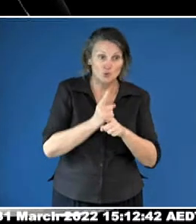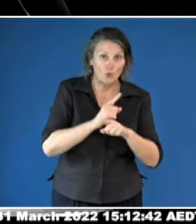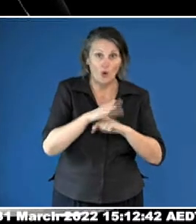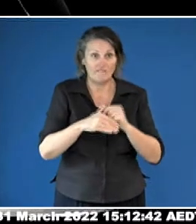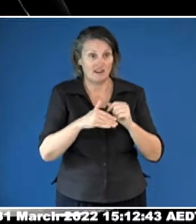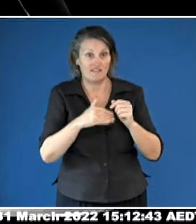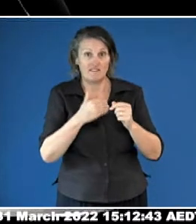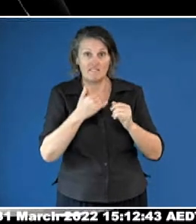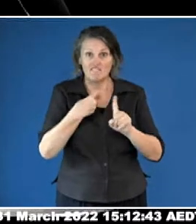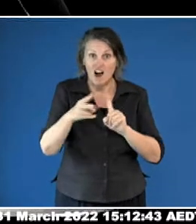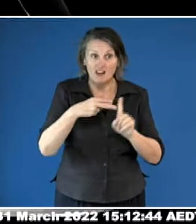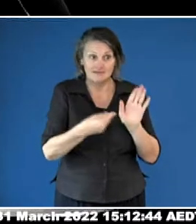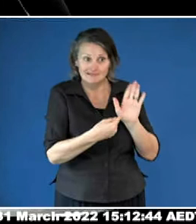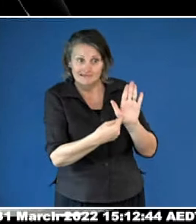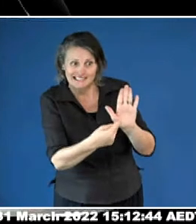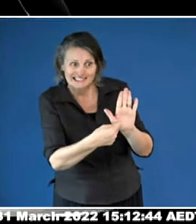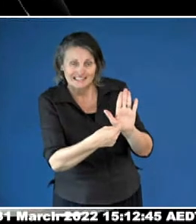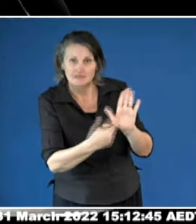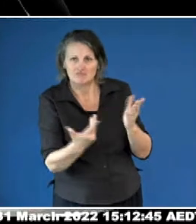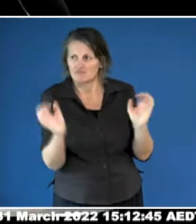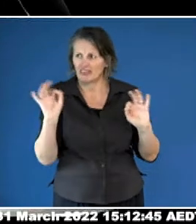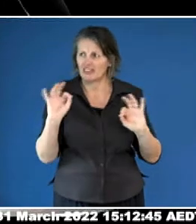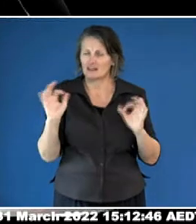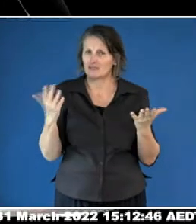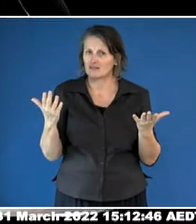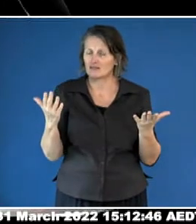hope that this would be something that would be covered by a really effective NDIS gender